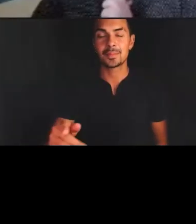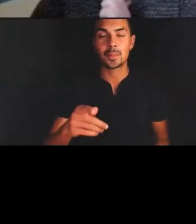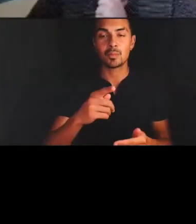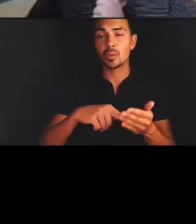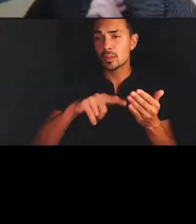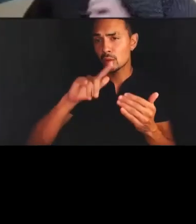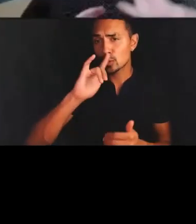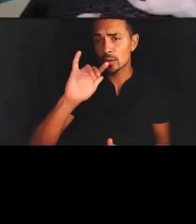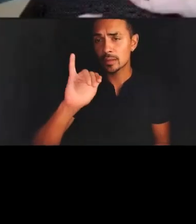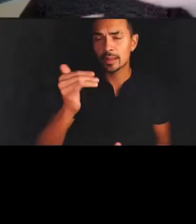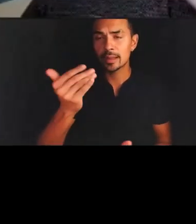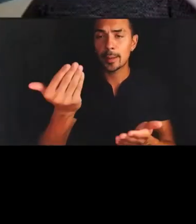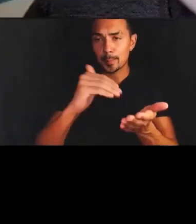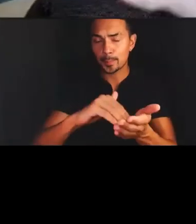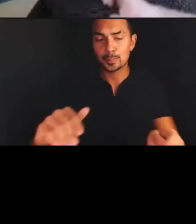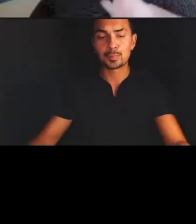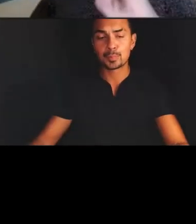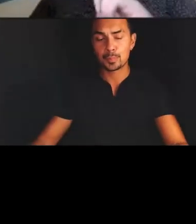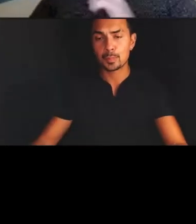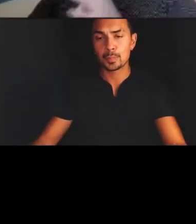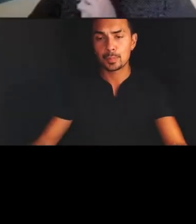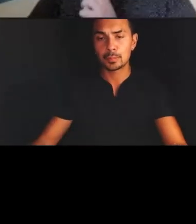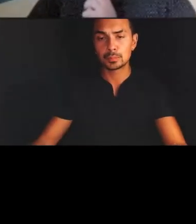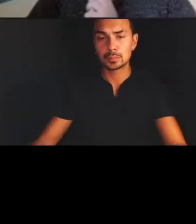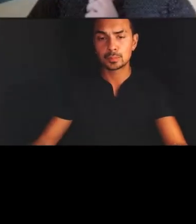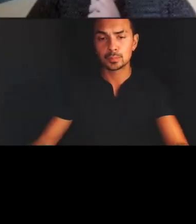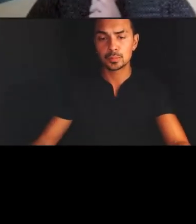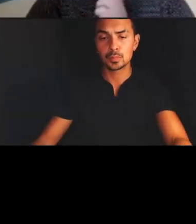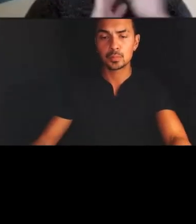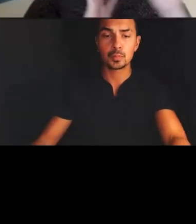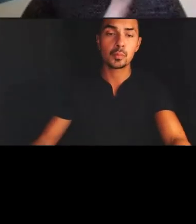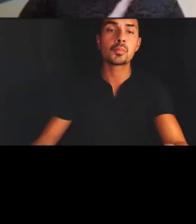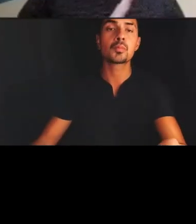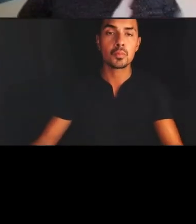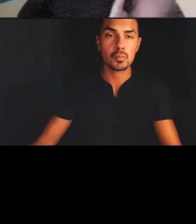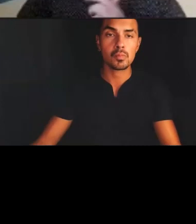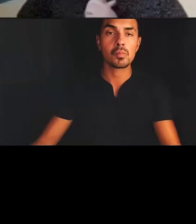again, on one side we have gender of community participants